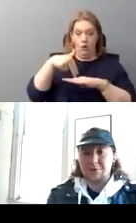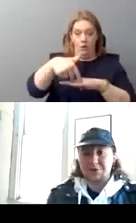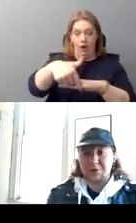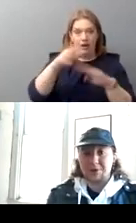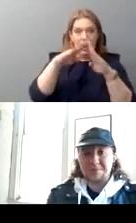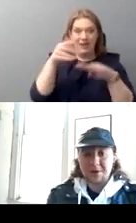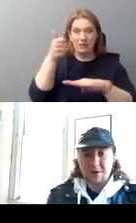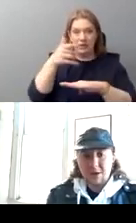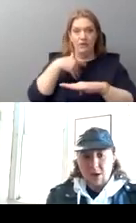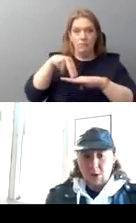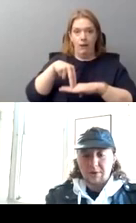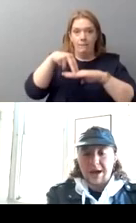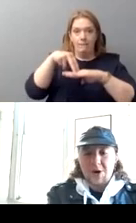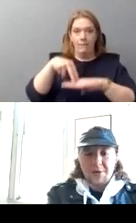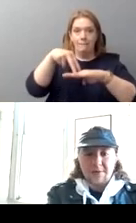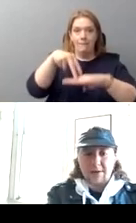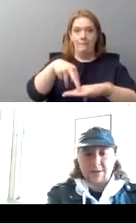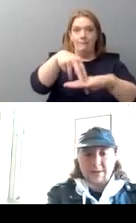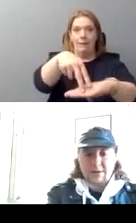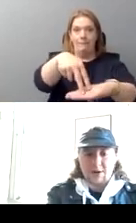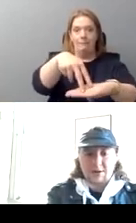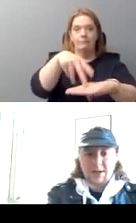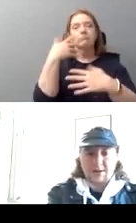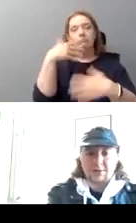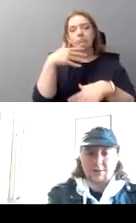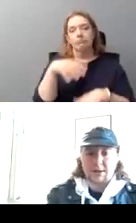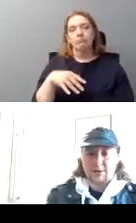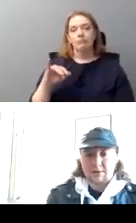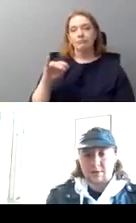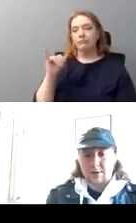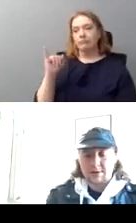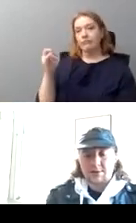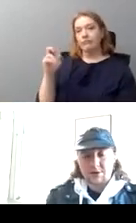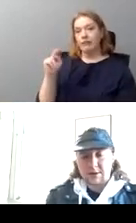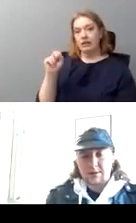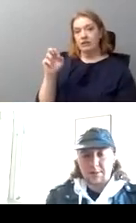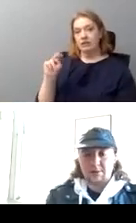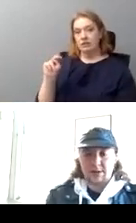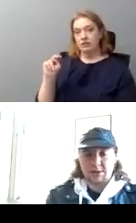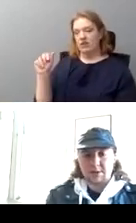restored. With the help of Jensen Architects leading the reconstruction and stabilization of